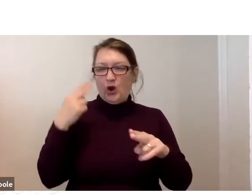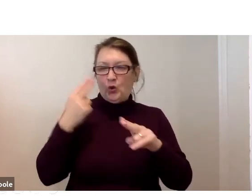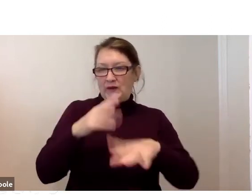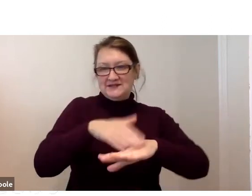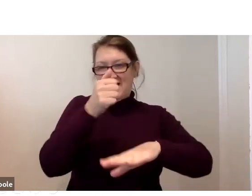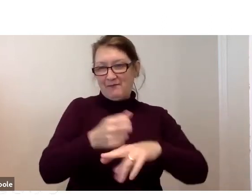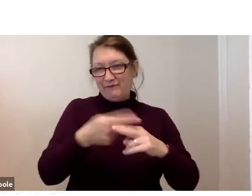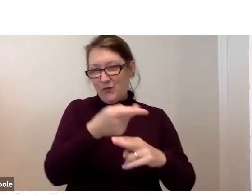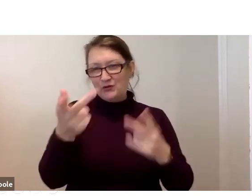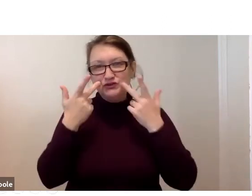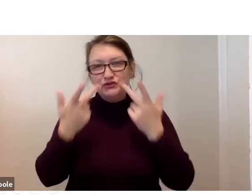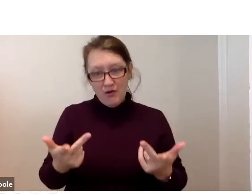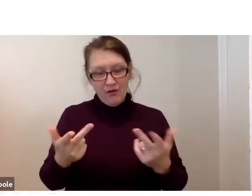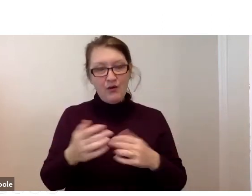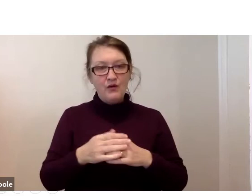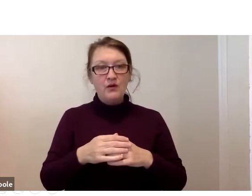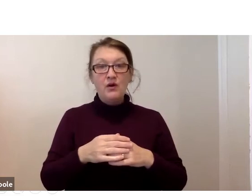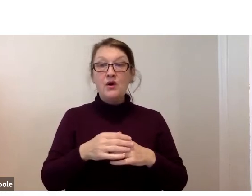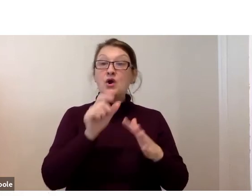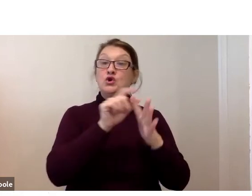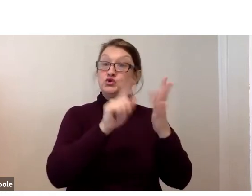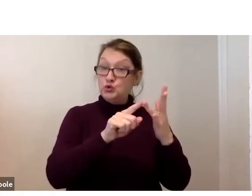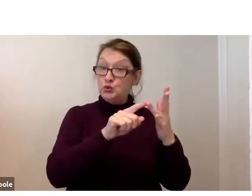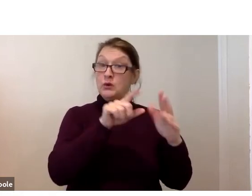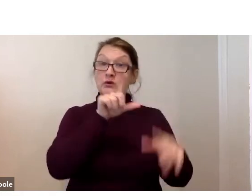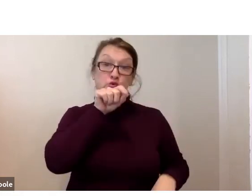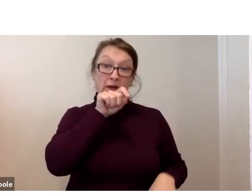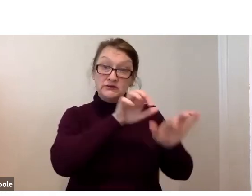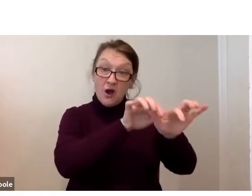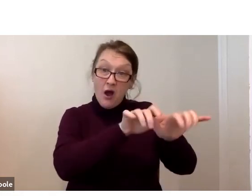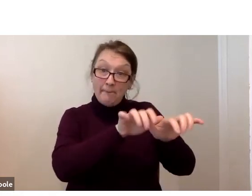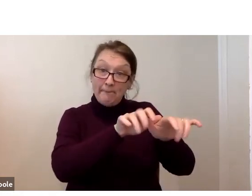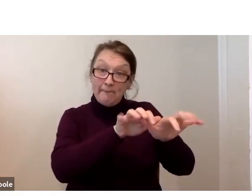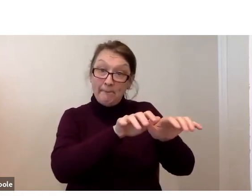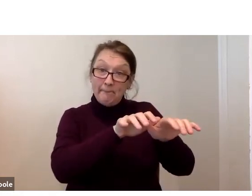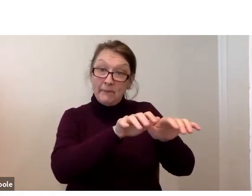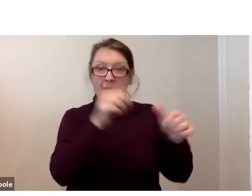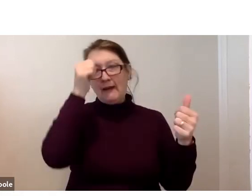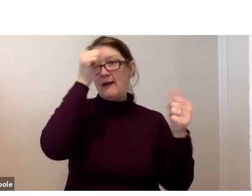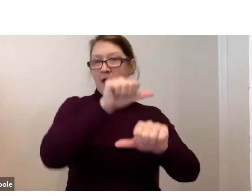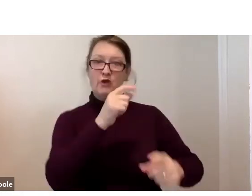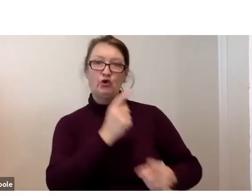So do the tweet, type you're very clever, and in and then write down